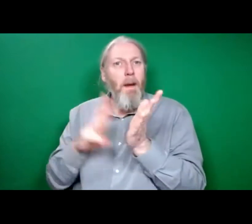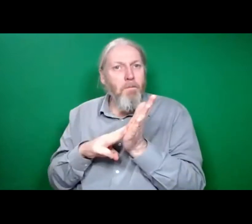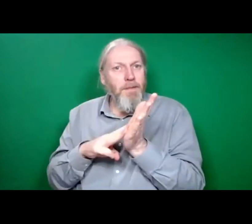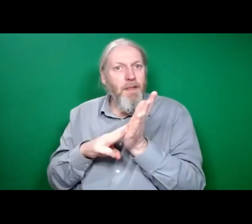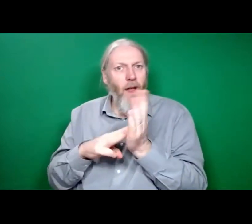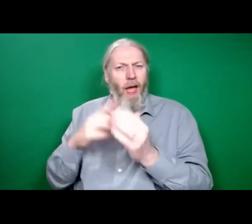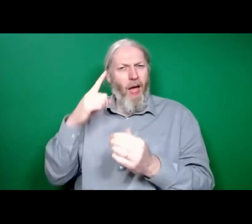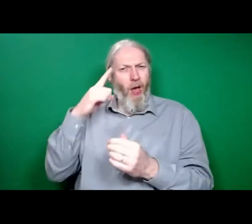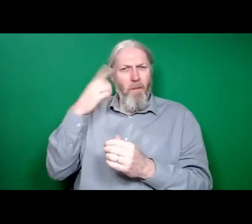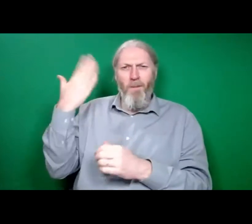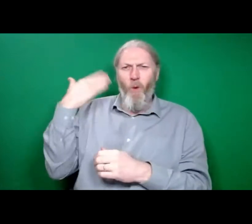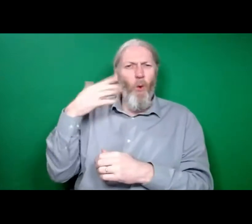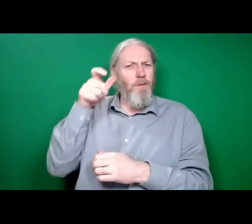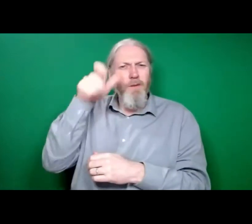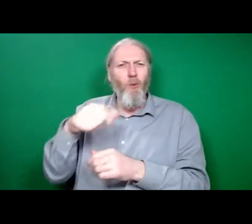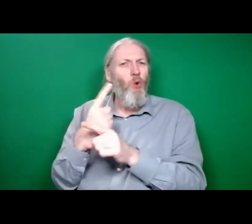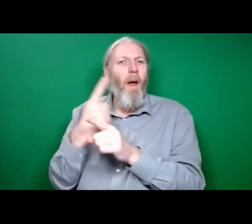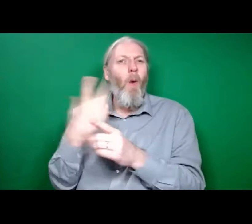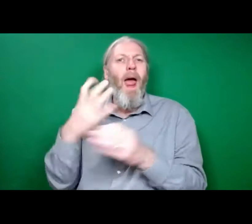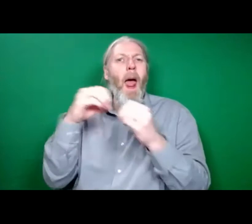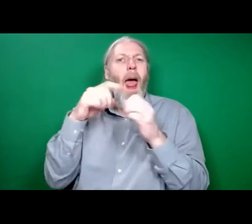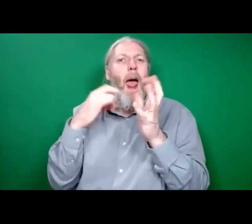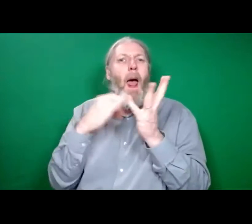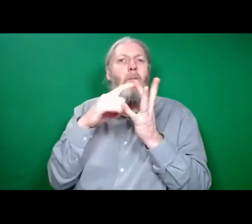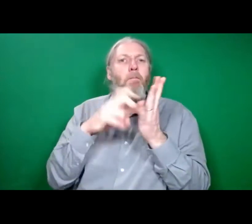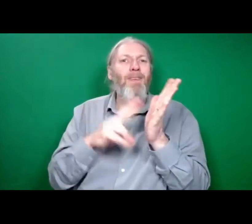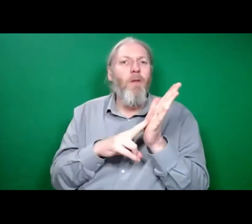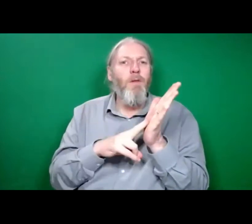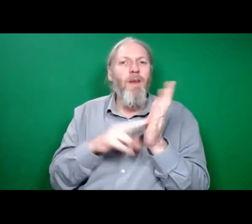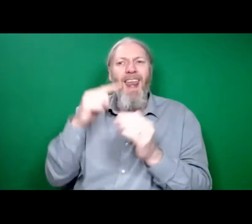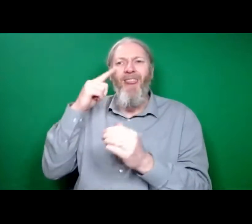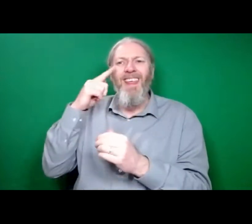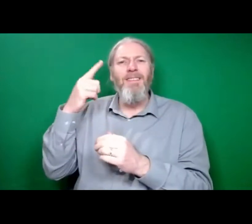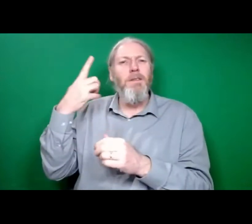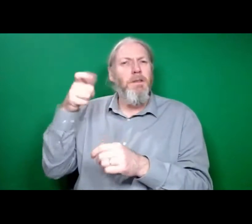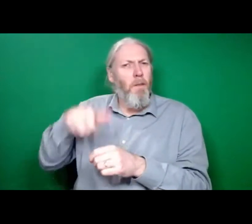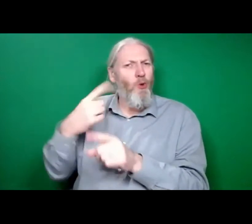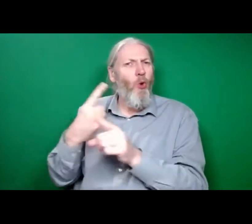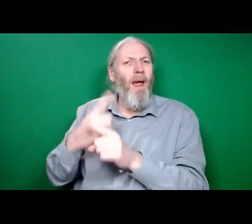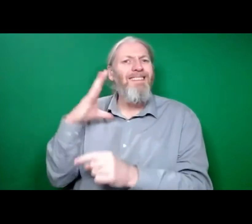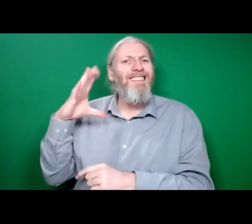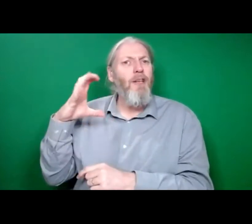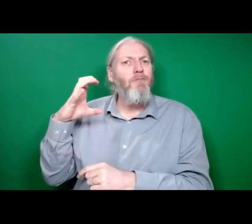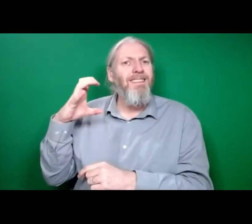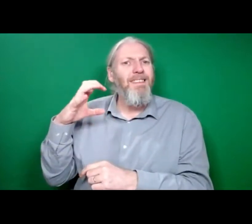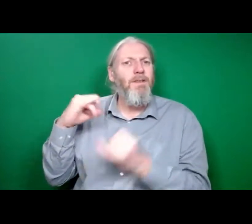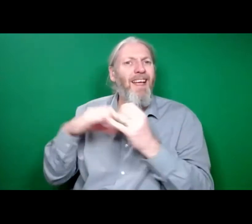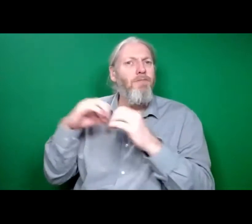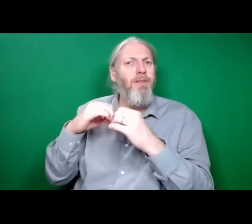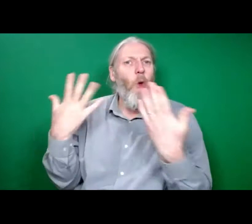differently. We go to the area. So, we tend to get a big pool of lots of different people and we, fortunately, take diversity into